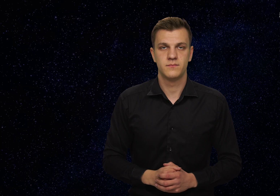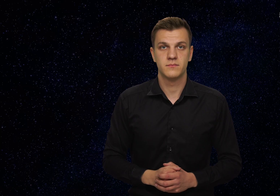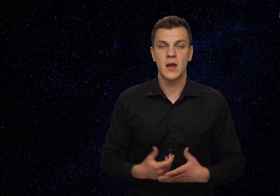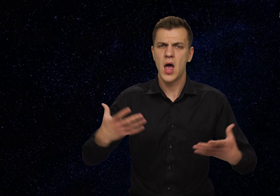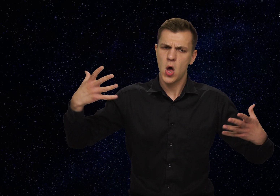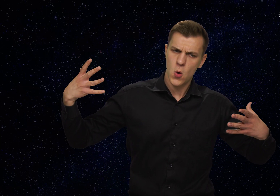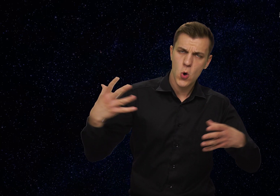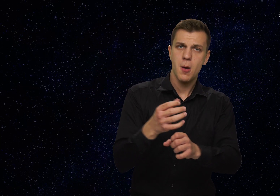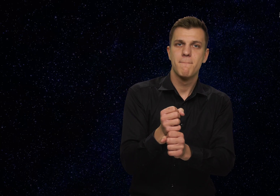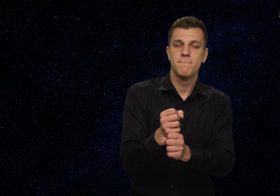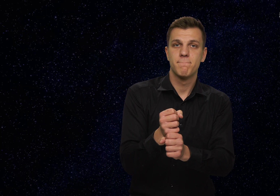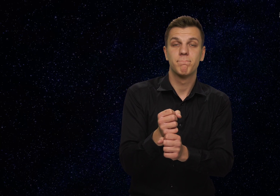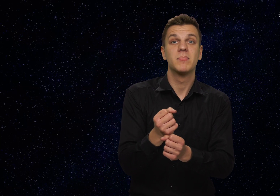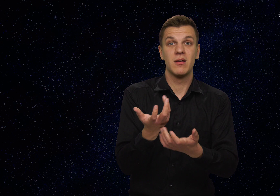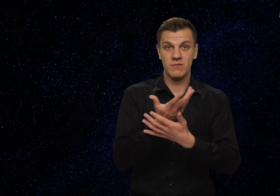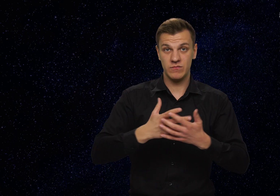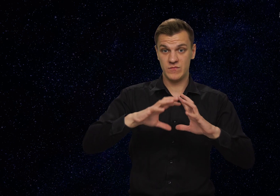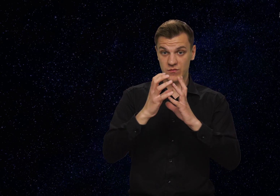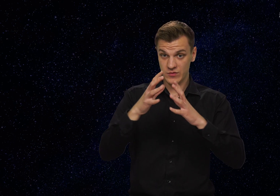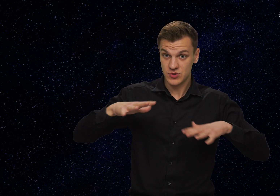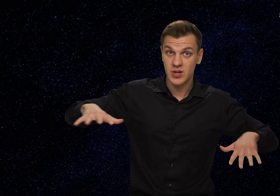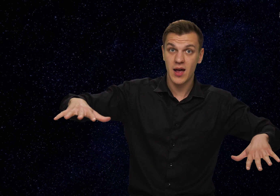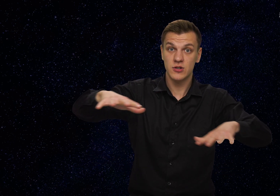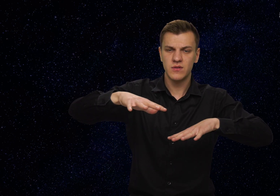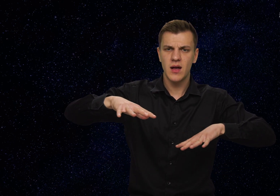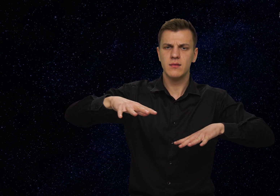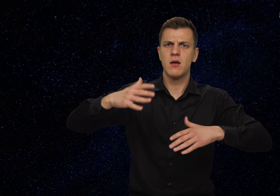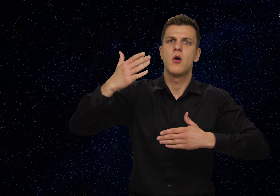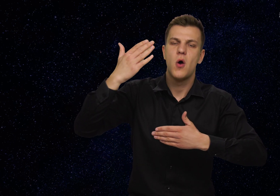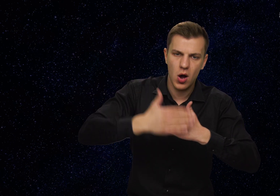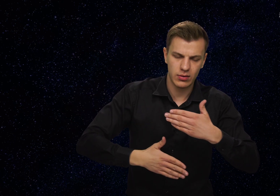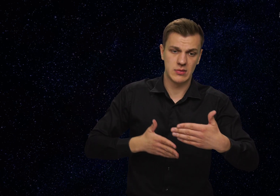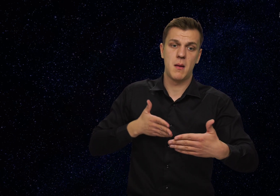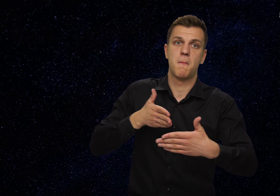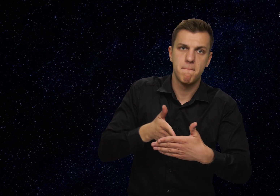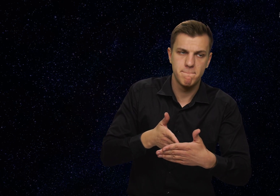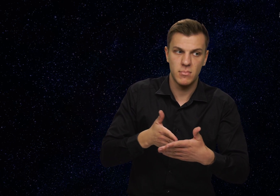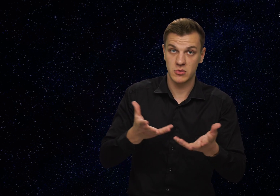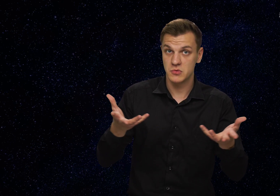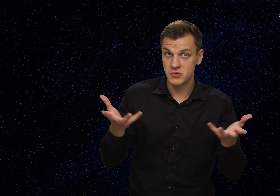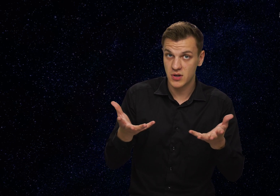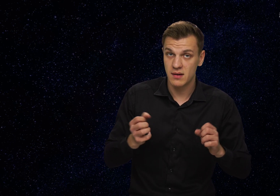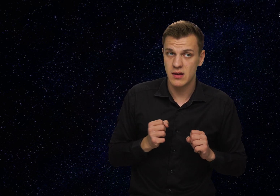So: where does the universe end?